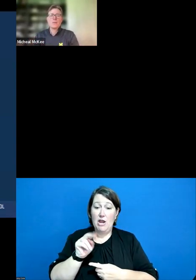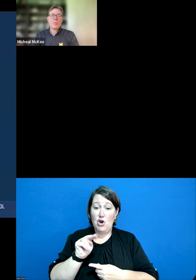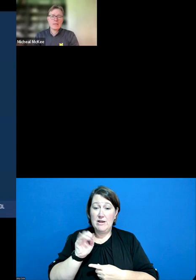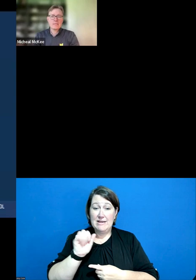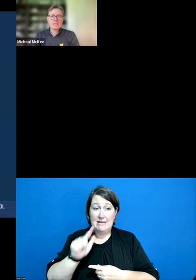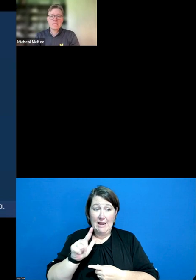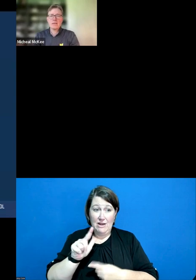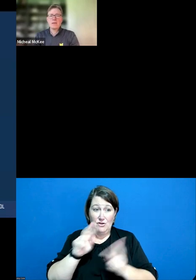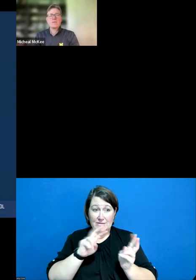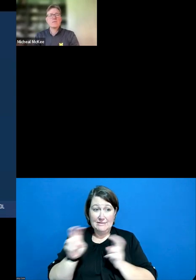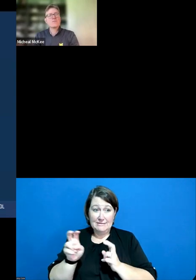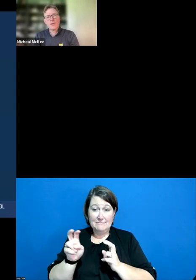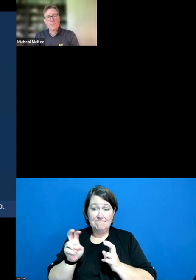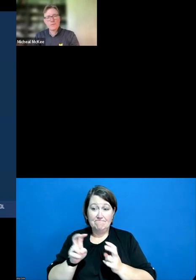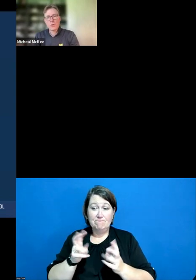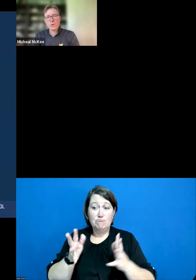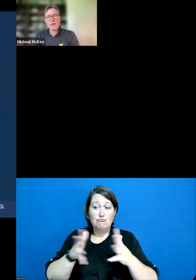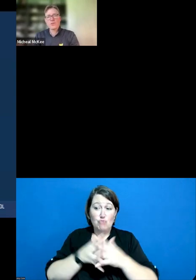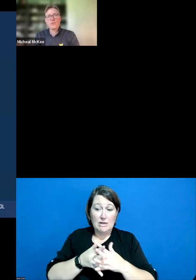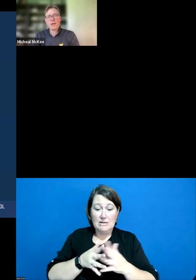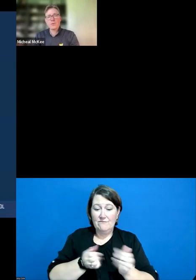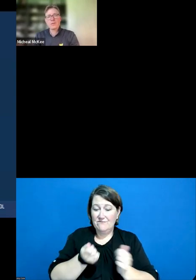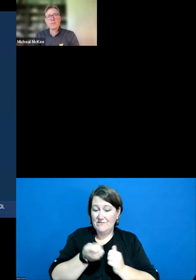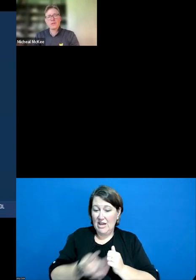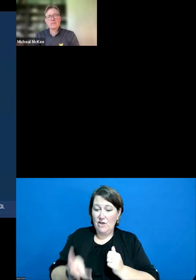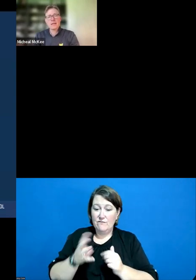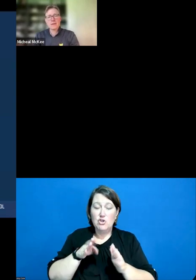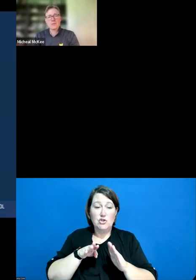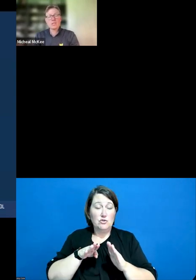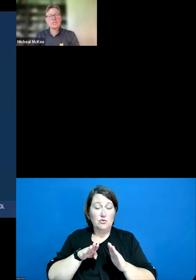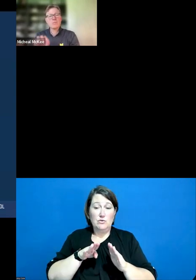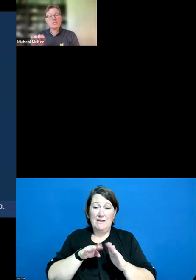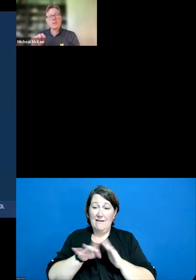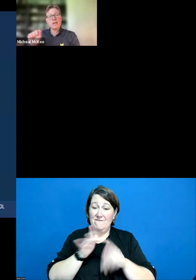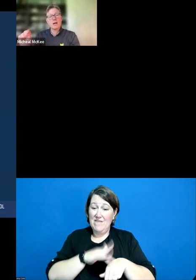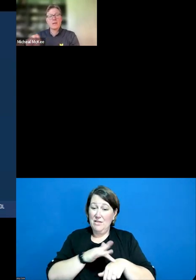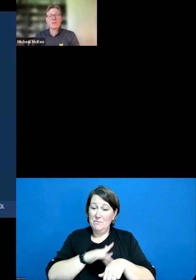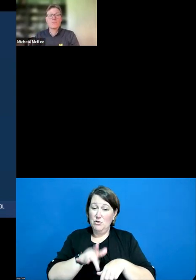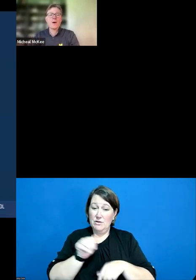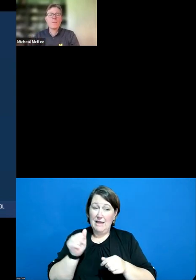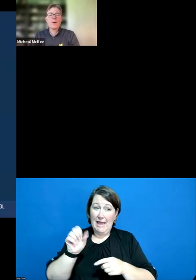pregnancy, there's very few that are available in American sign language, especially coming from